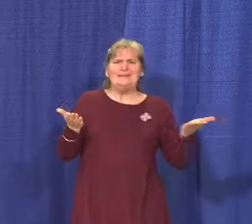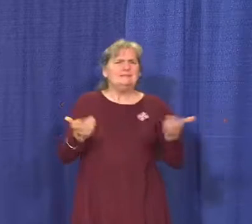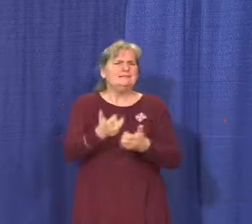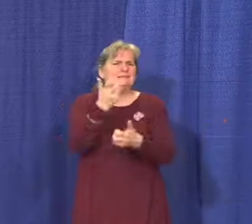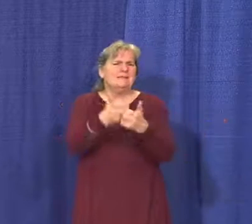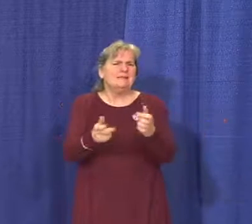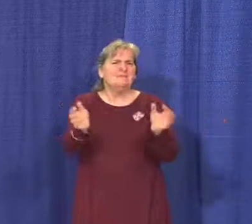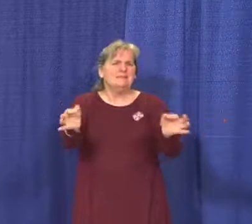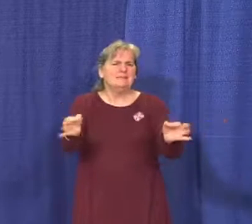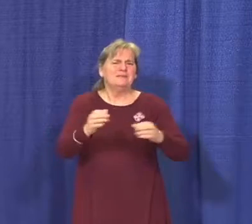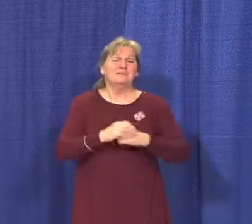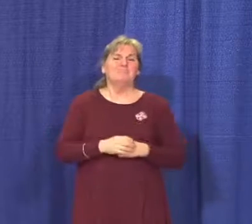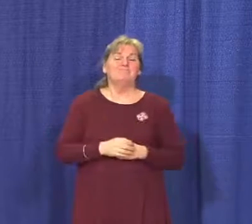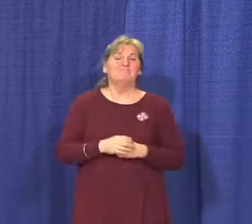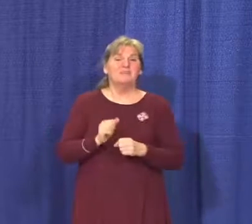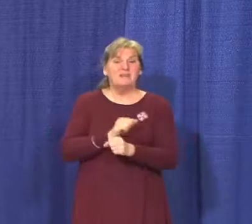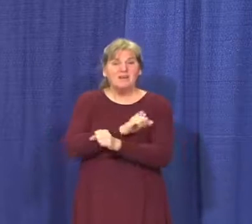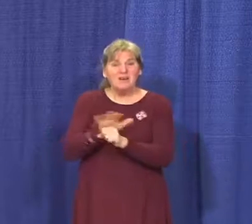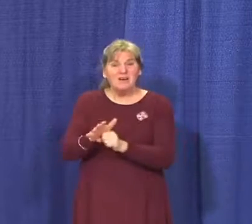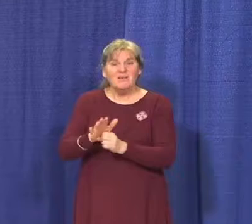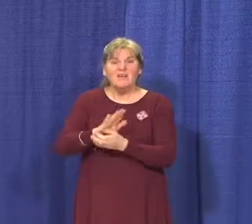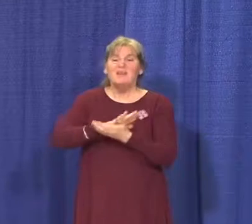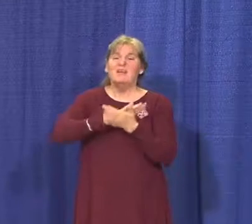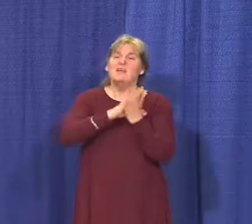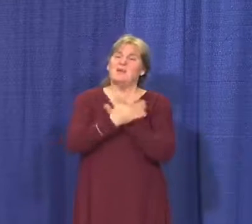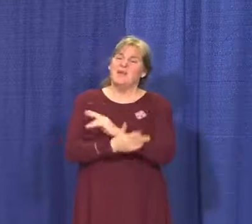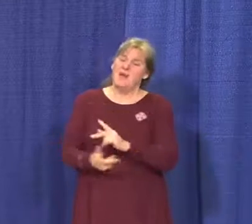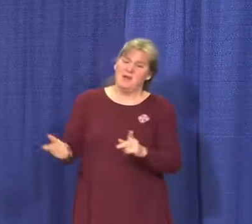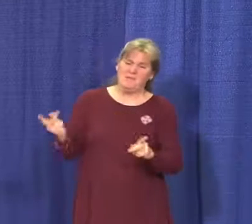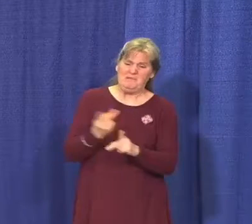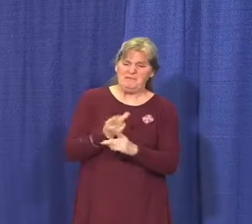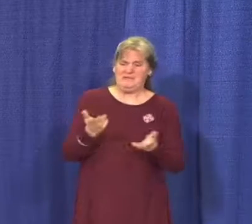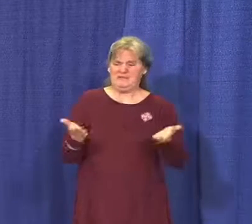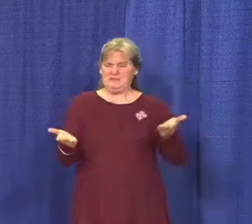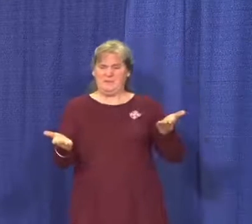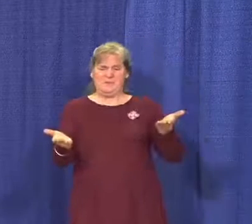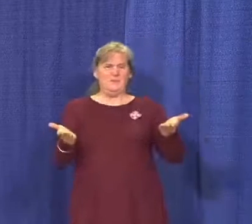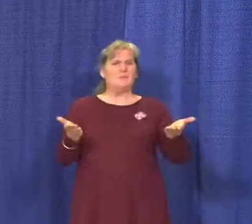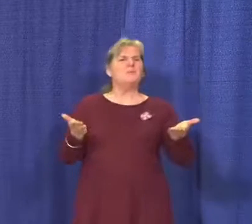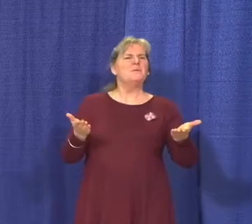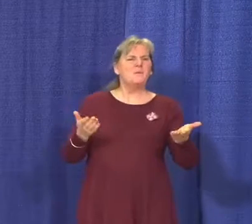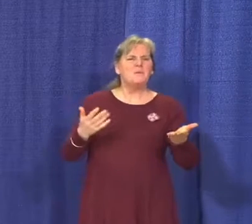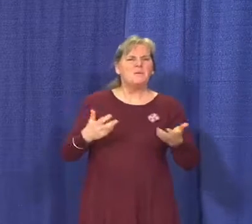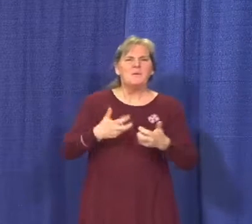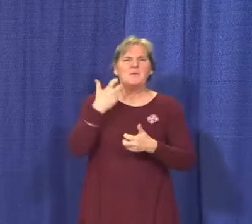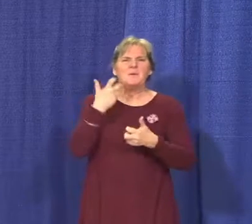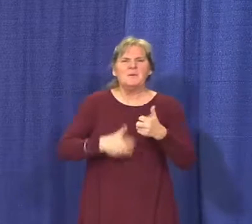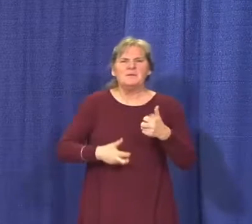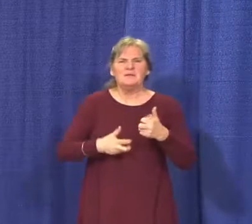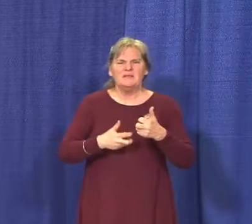has only exacerbated, underscored, and worsened existing housing challenges.